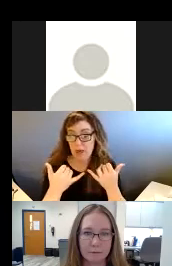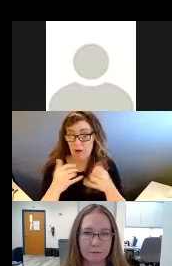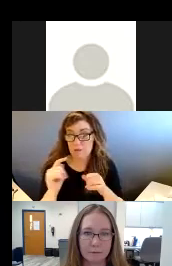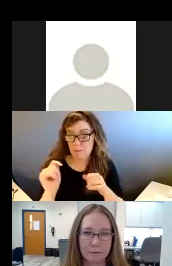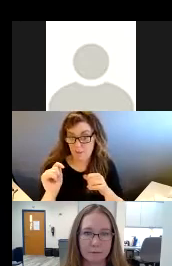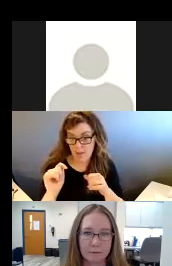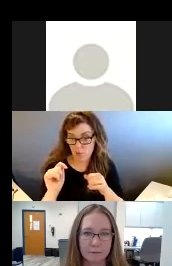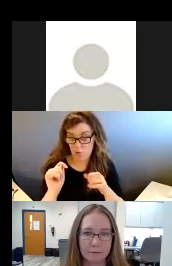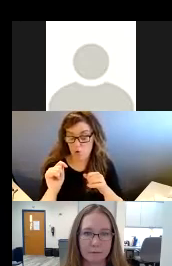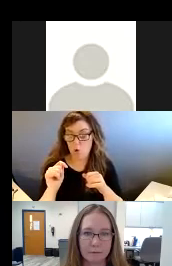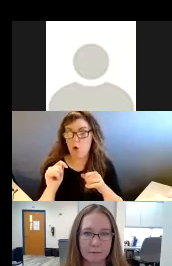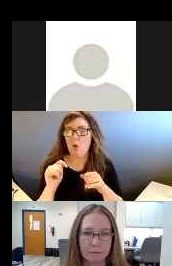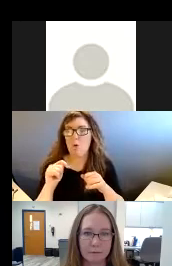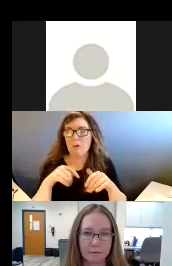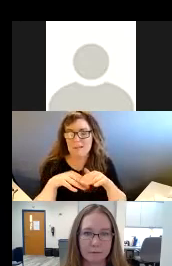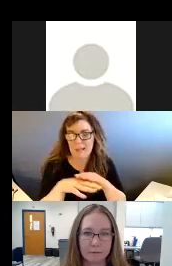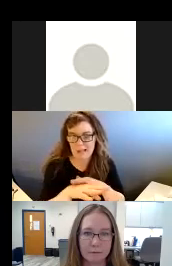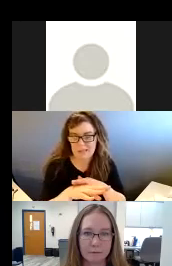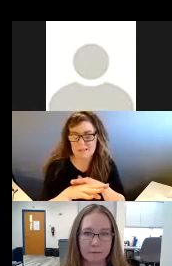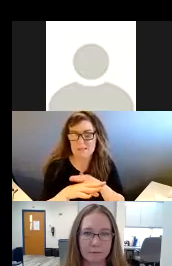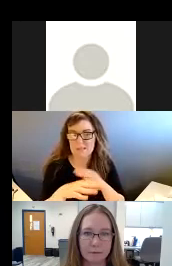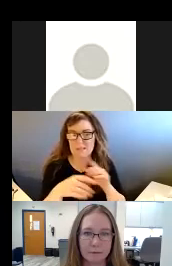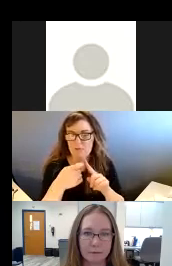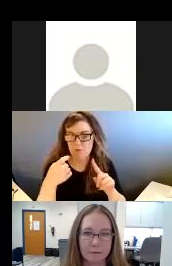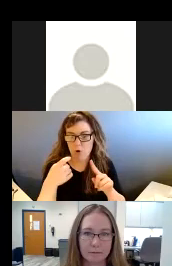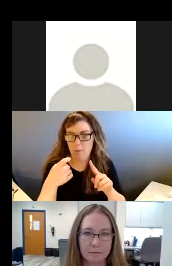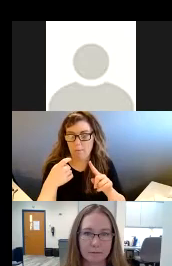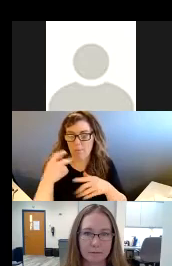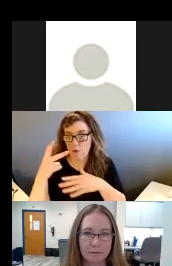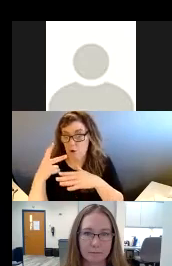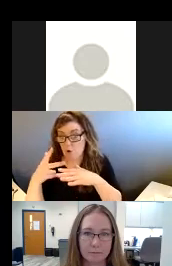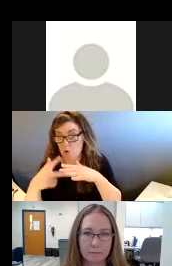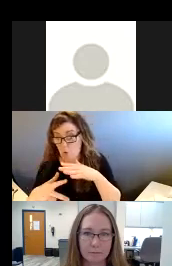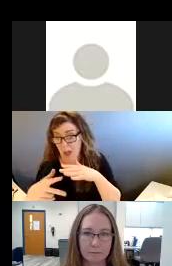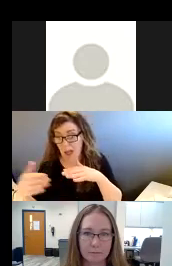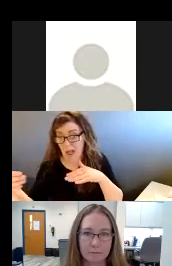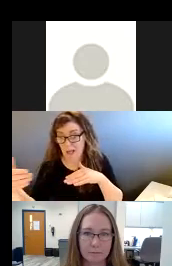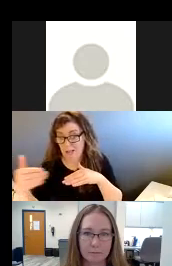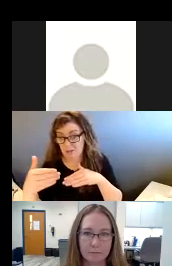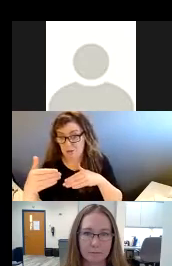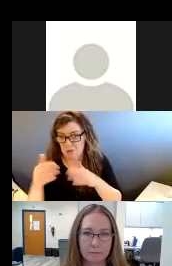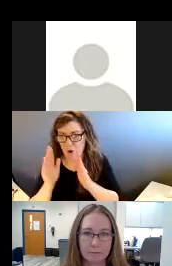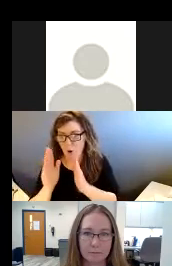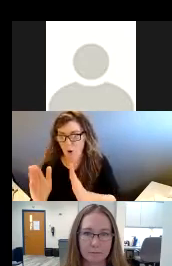GARAGE HALLWAY. THIS IS WHERE THE ORIGINAL DOOR WAS.